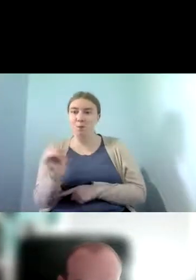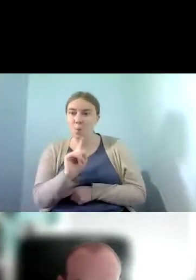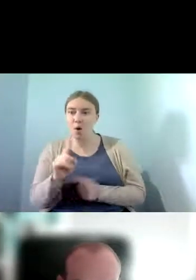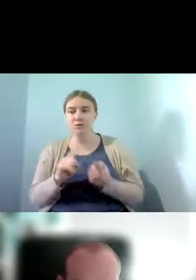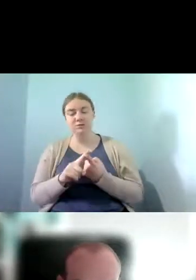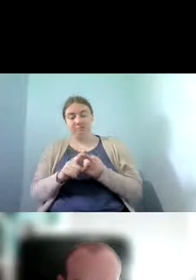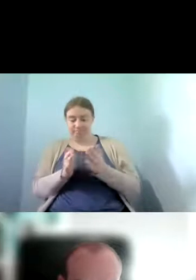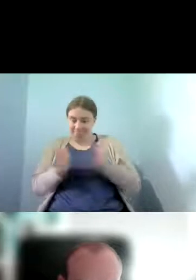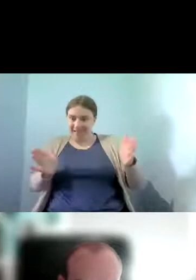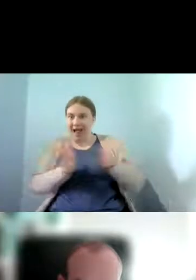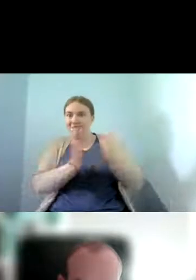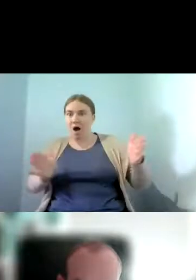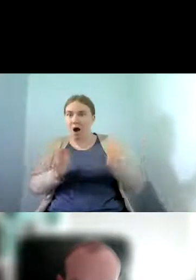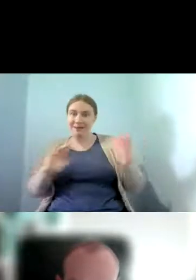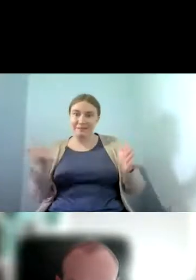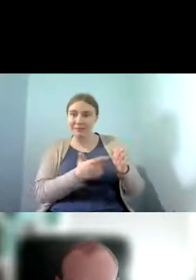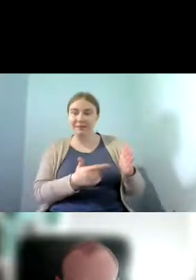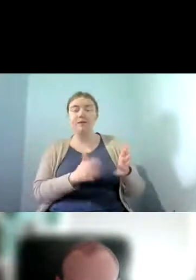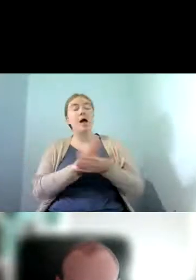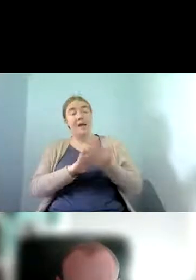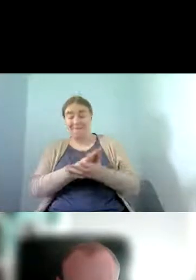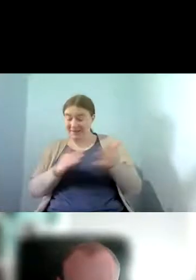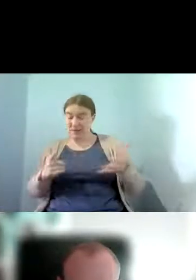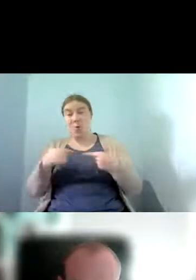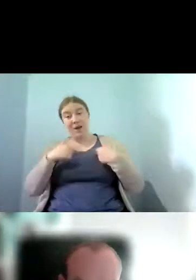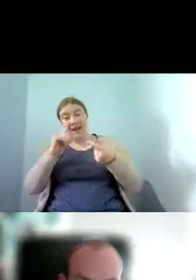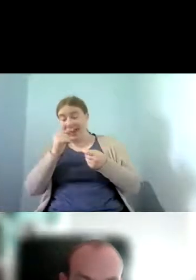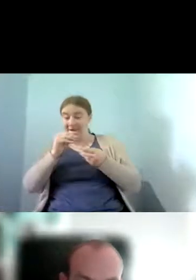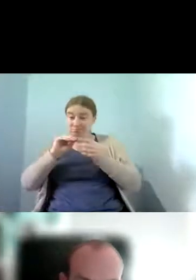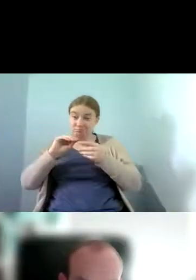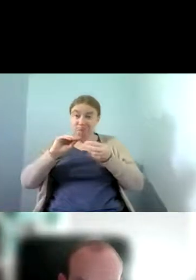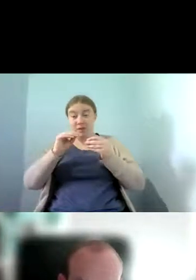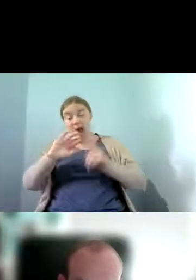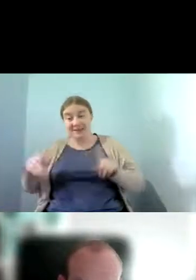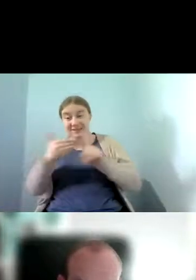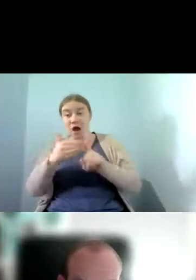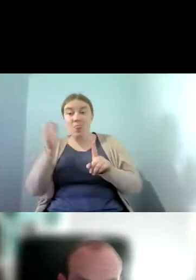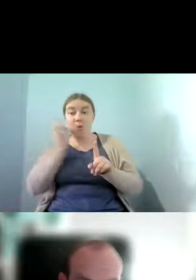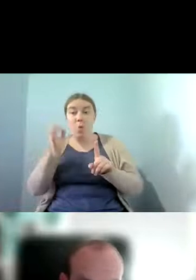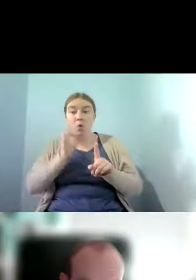for the design of how water flows through the structure for our target species the twaite shad